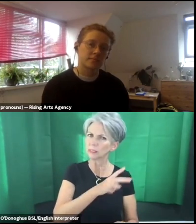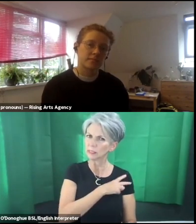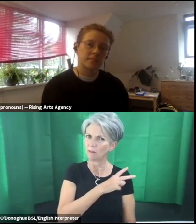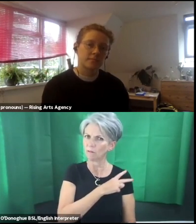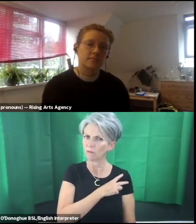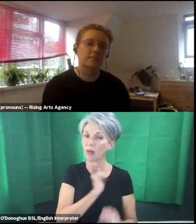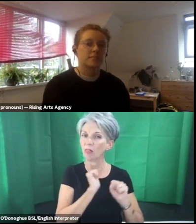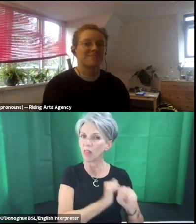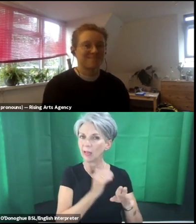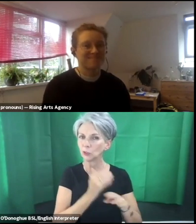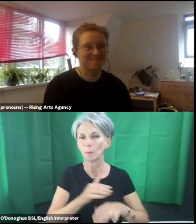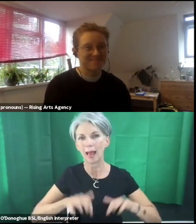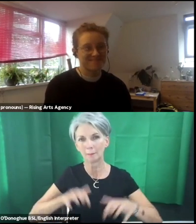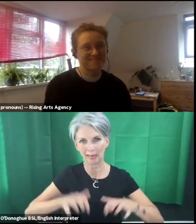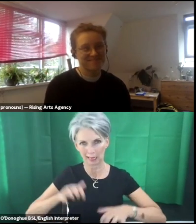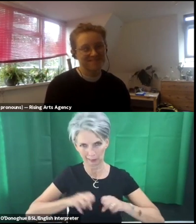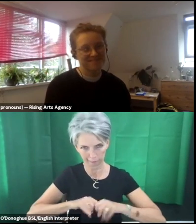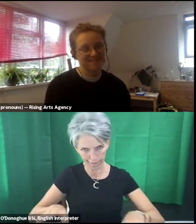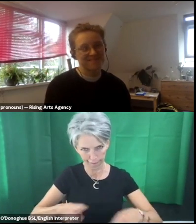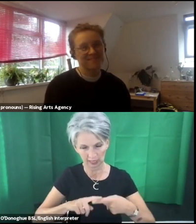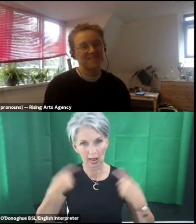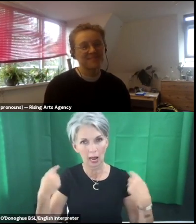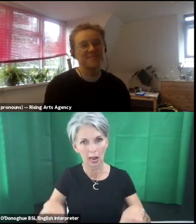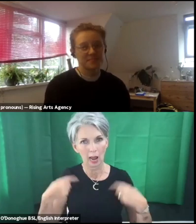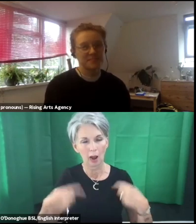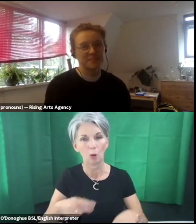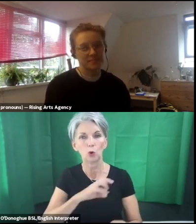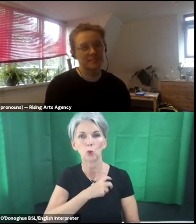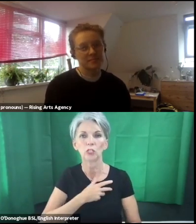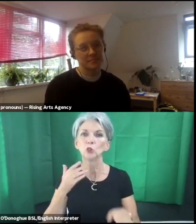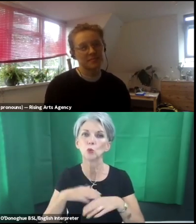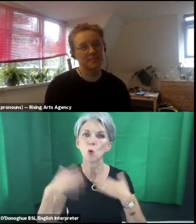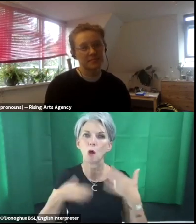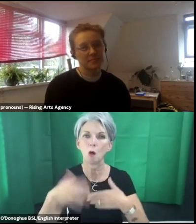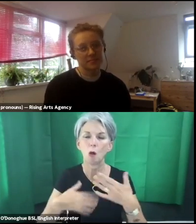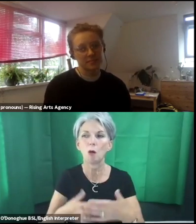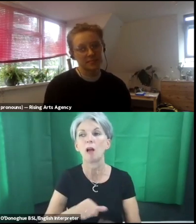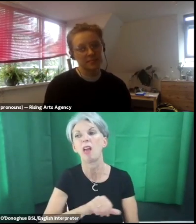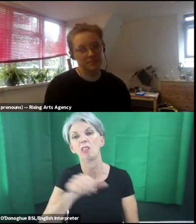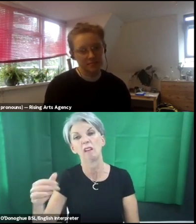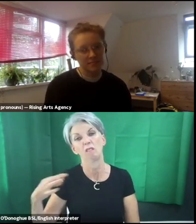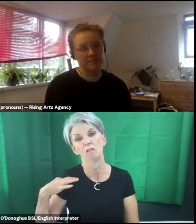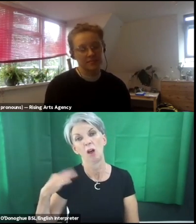admin and to let the union work. And then volunteers are the people who run things.